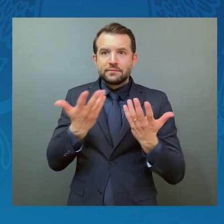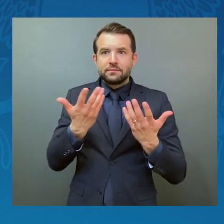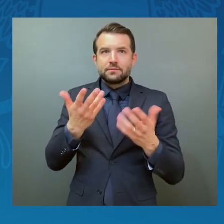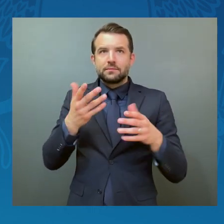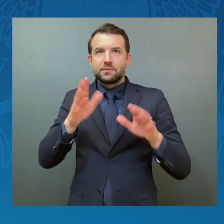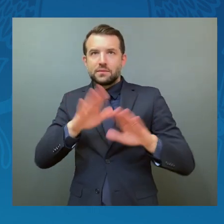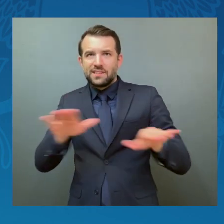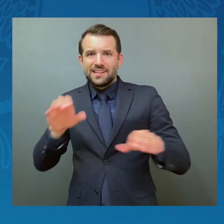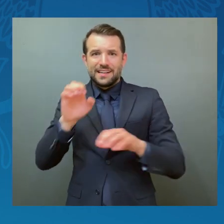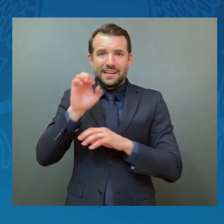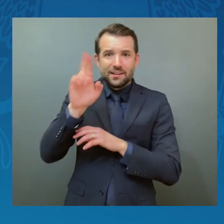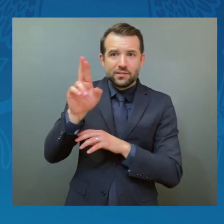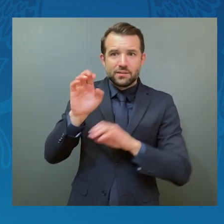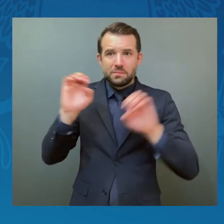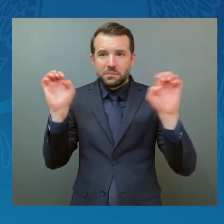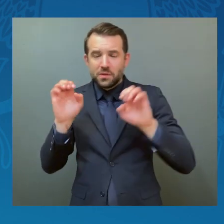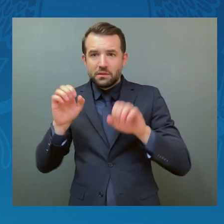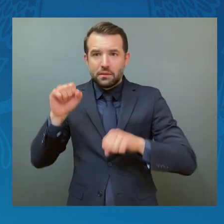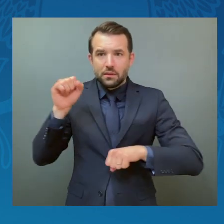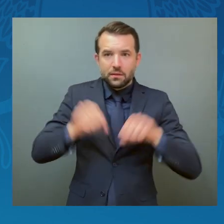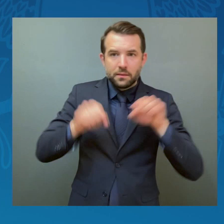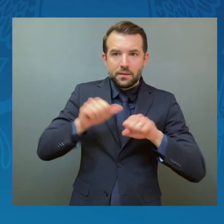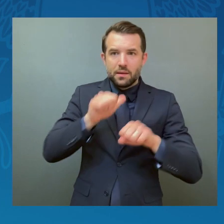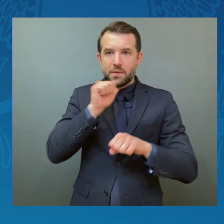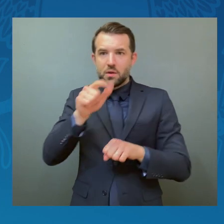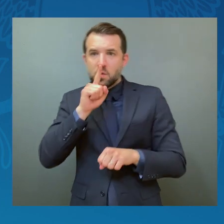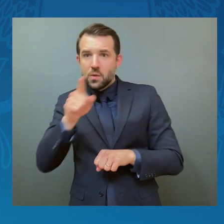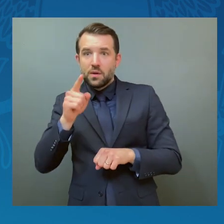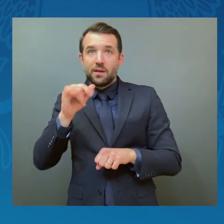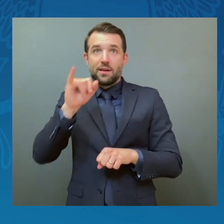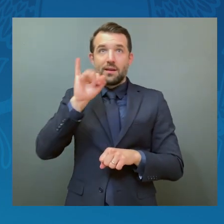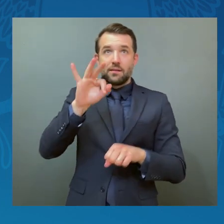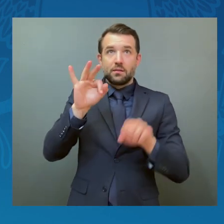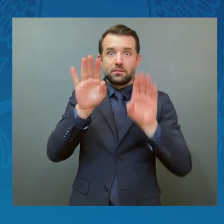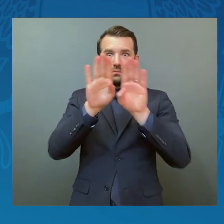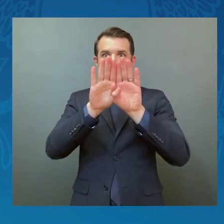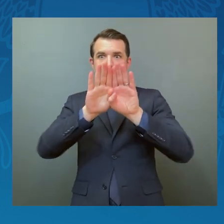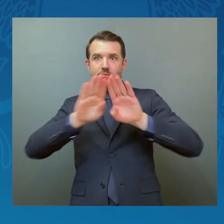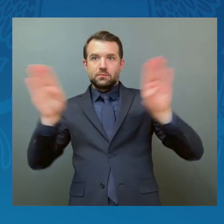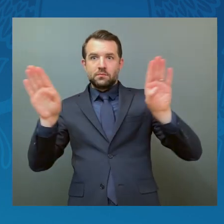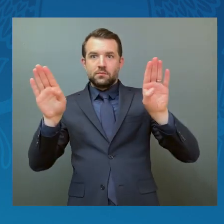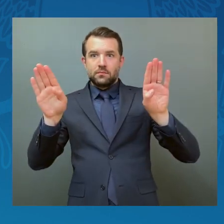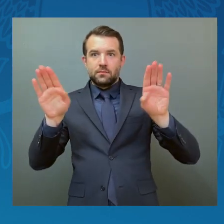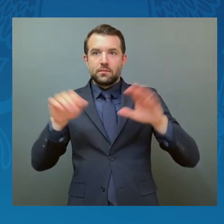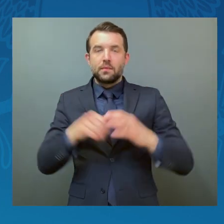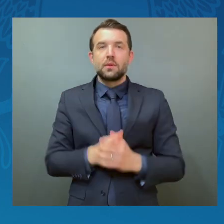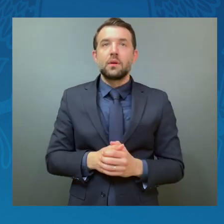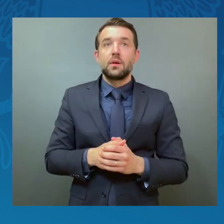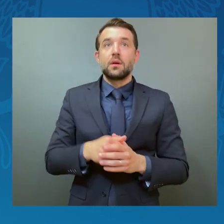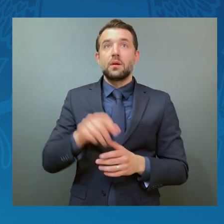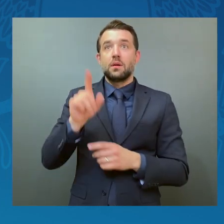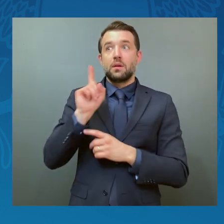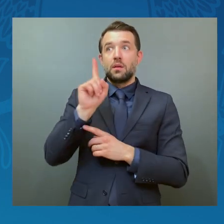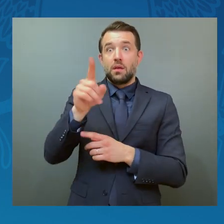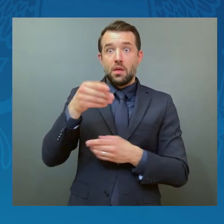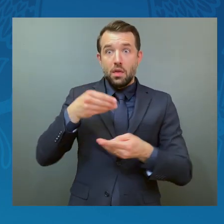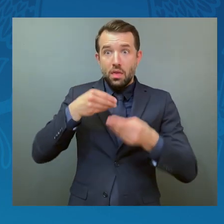because they knew if they walk through those sliding glass doors, they may be out thousands of dollars that they don't have.